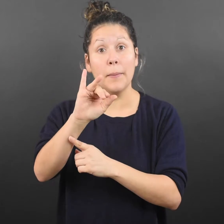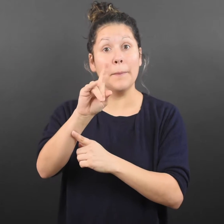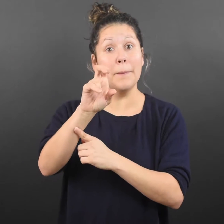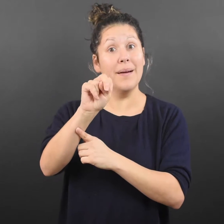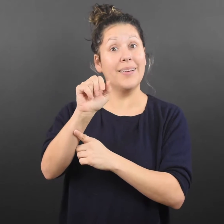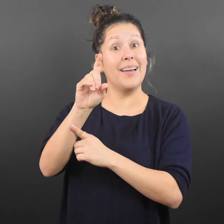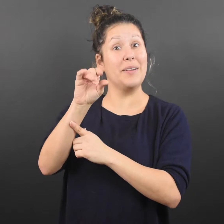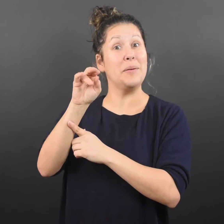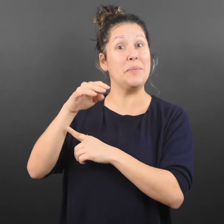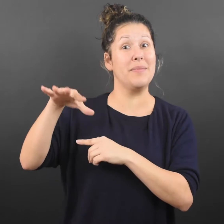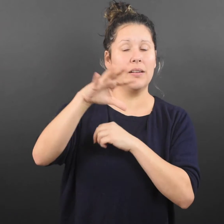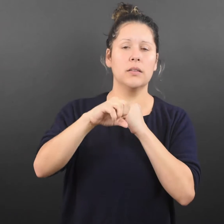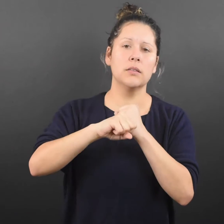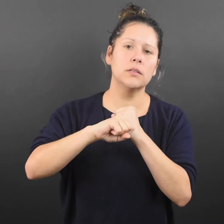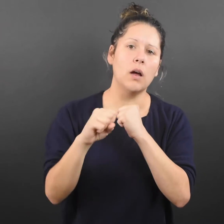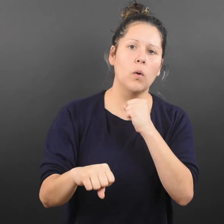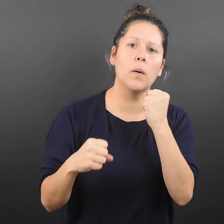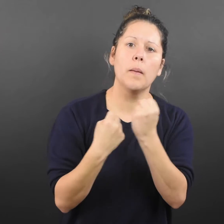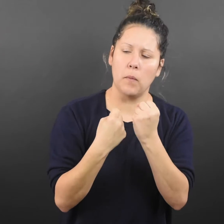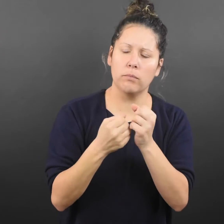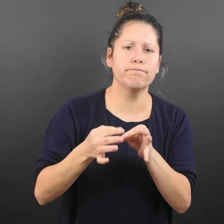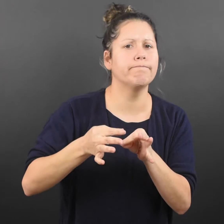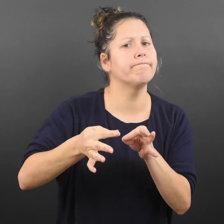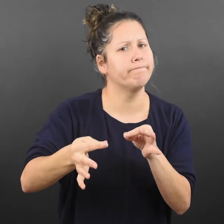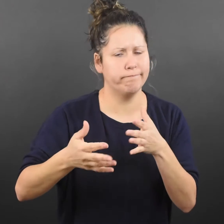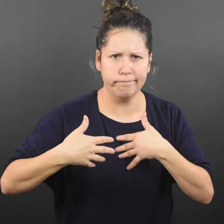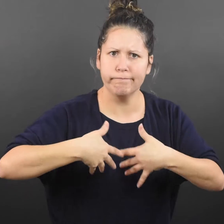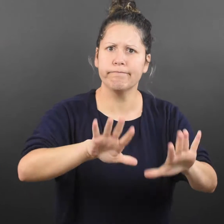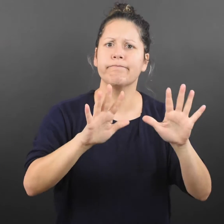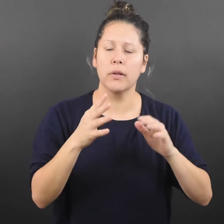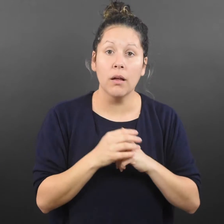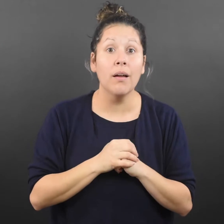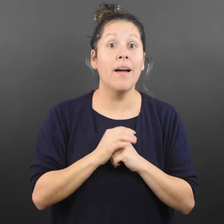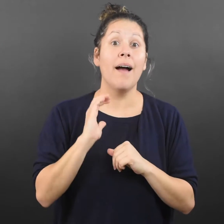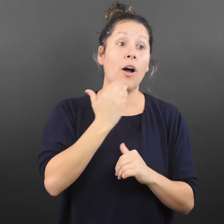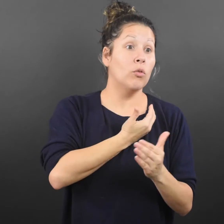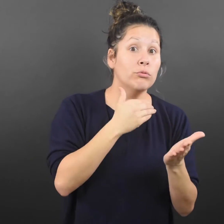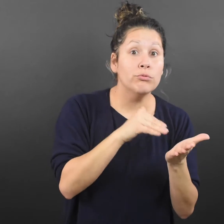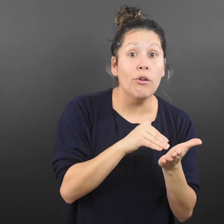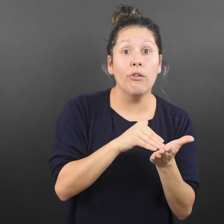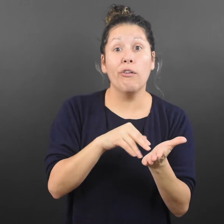ultimately, patients seeking care,” said Lieutenant Governor Peggy Flanagan. “While